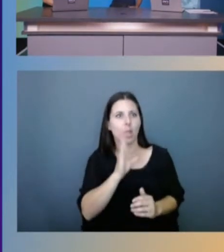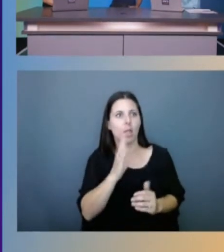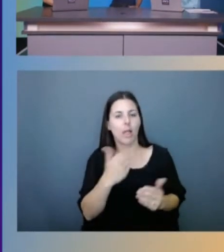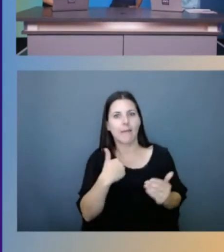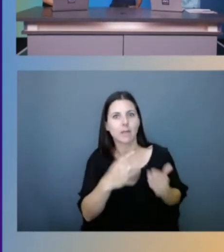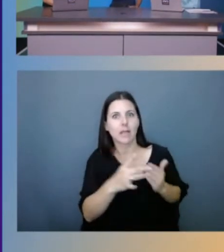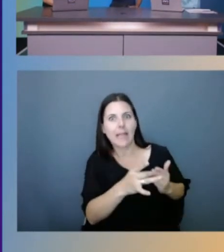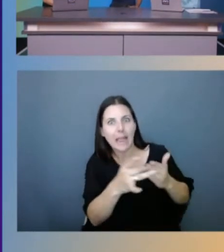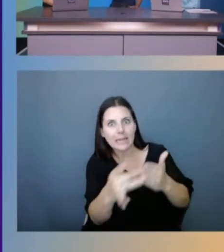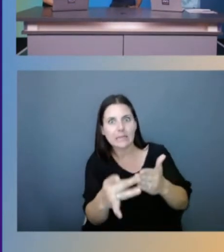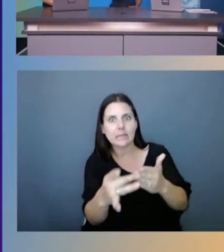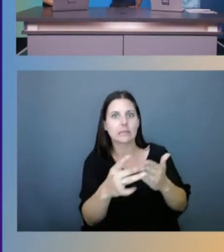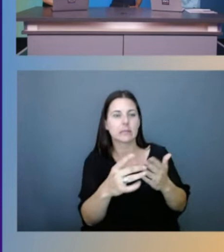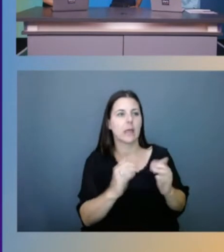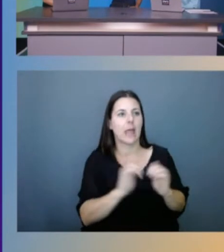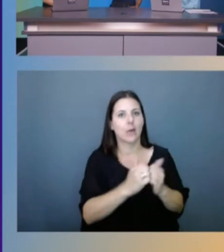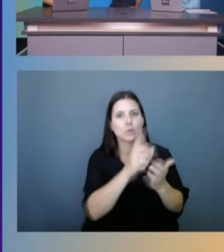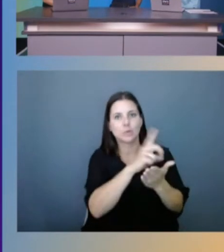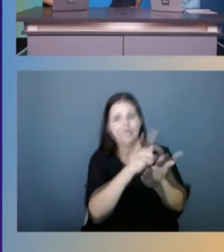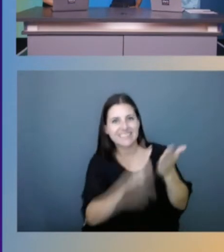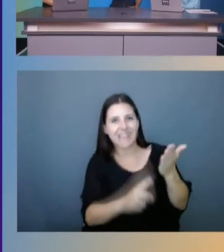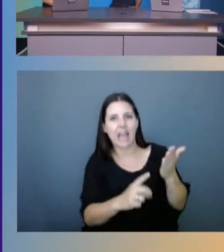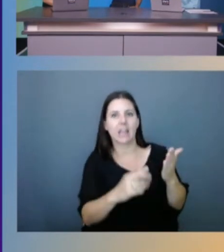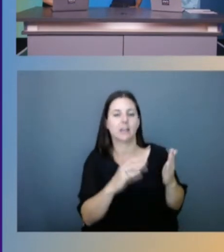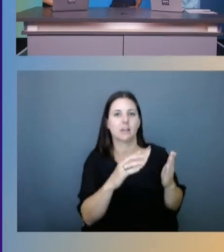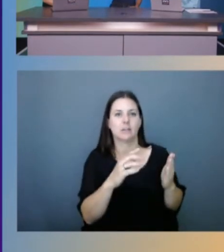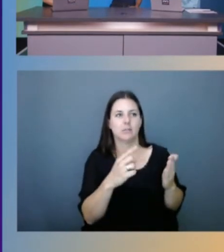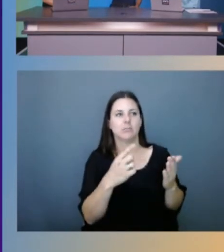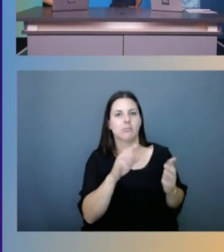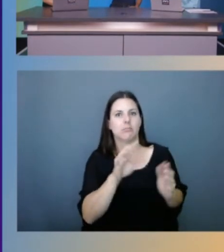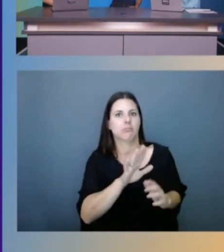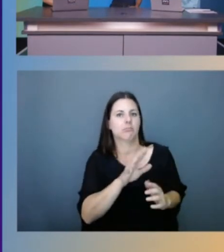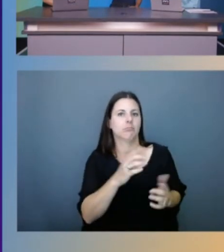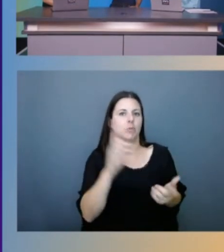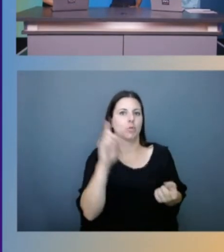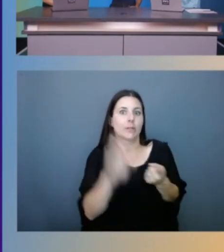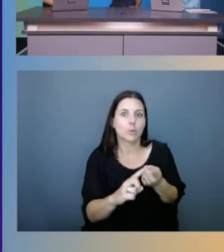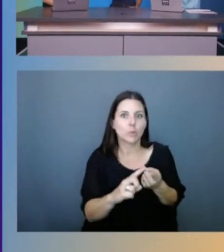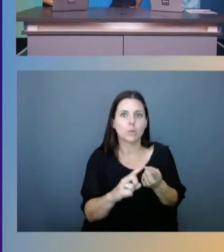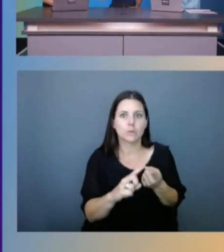It has the design principles for customers to reduce their carbon emissions while on AWS.